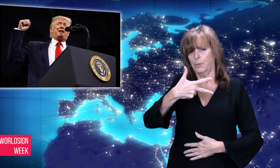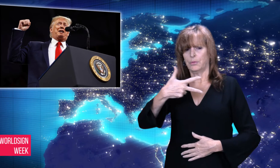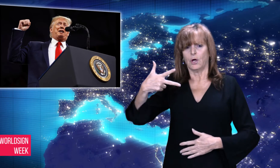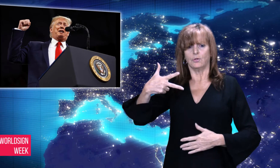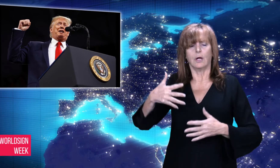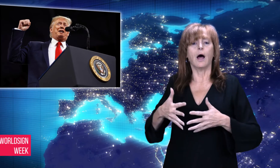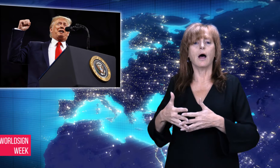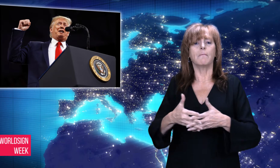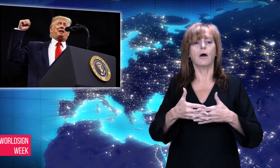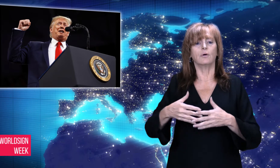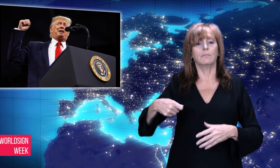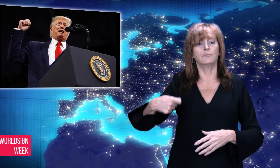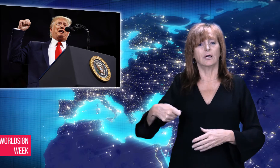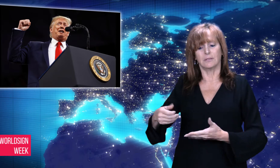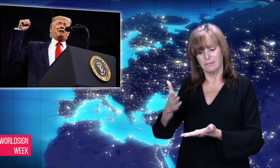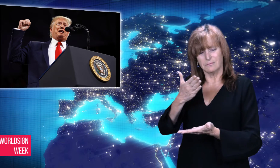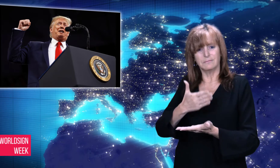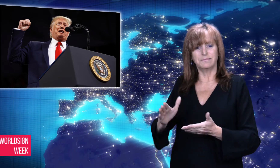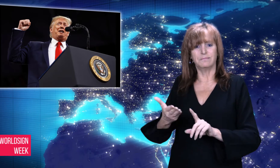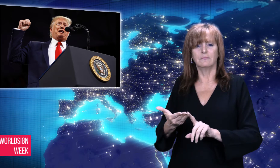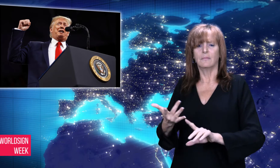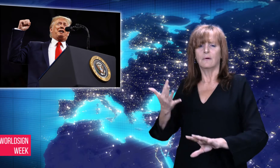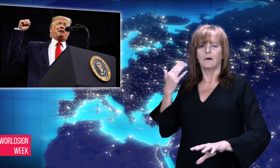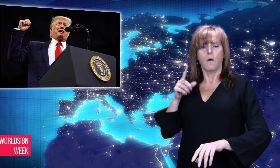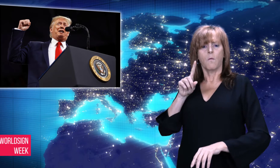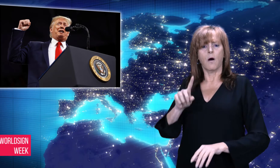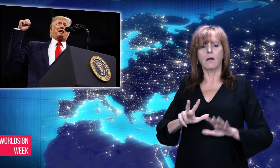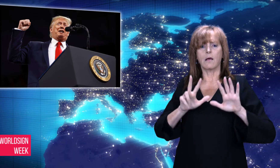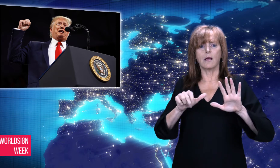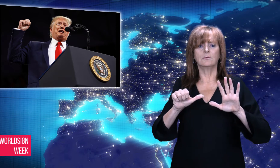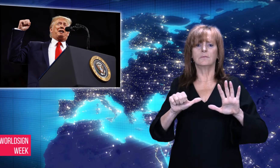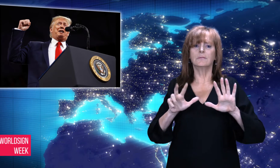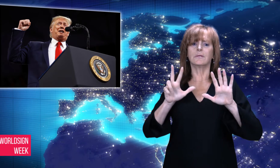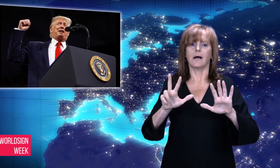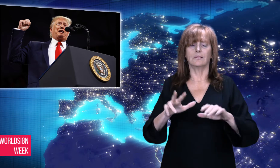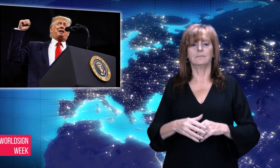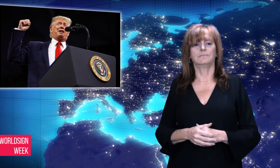would be the third US president to be impeached